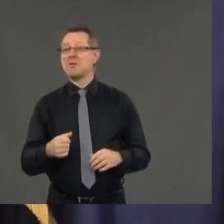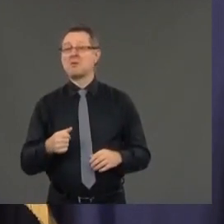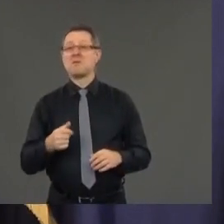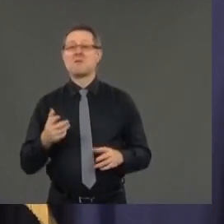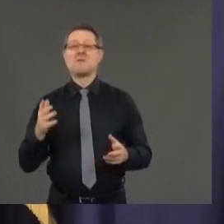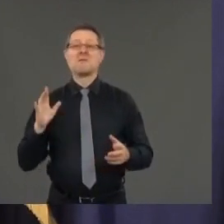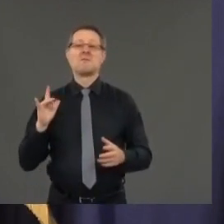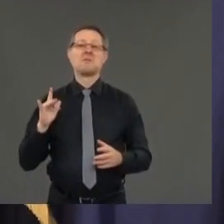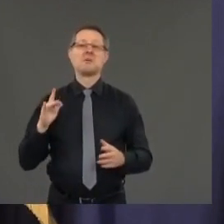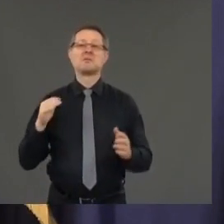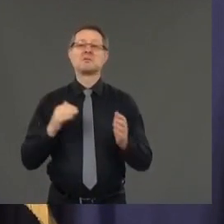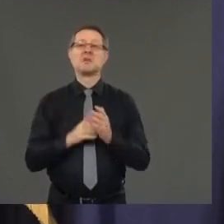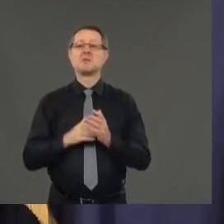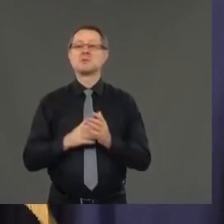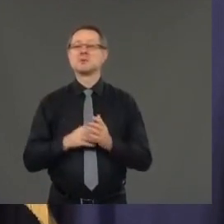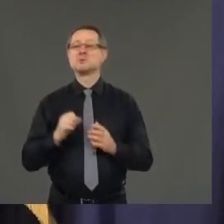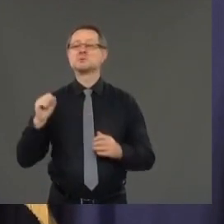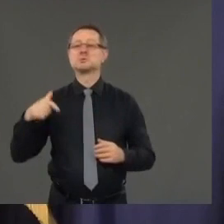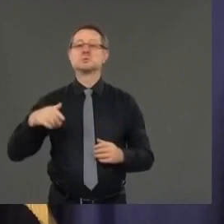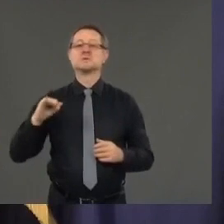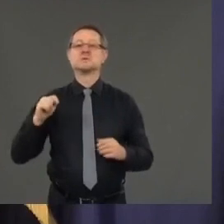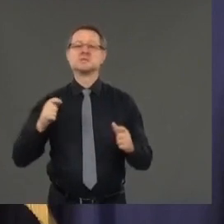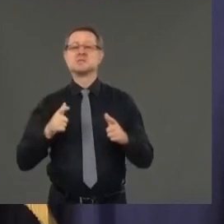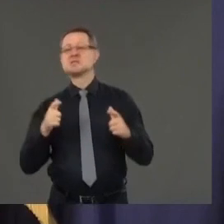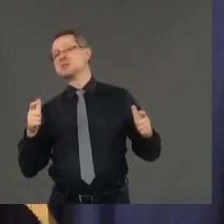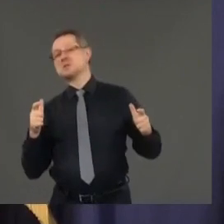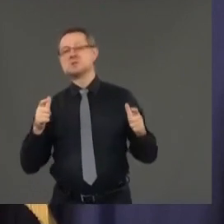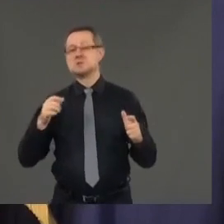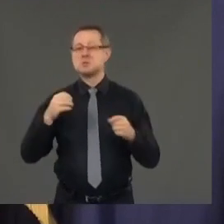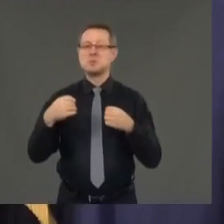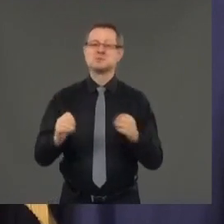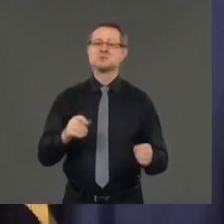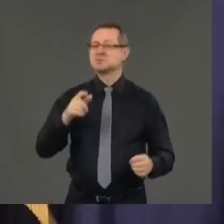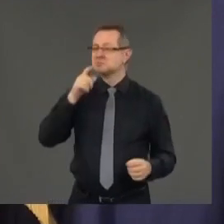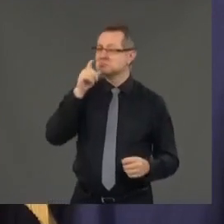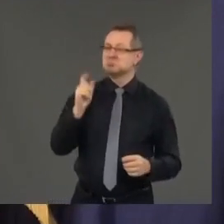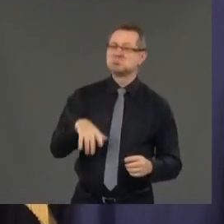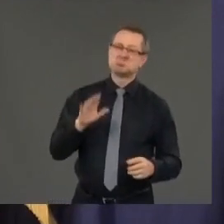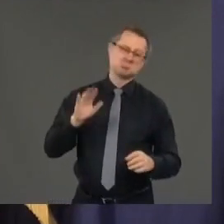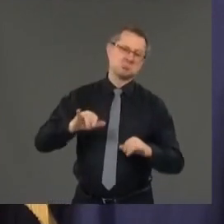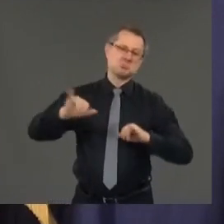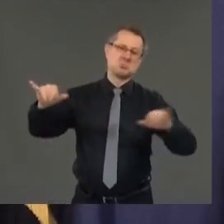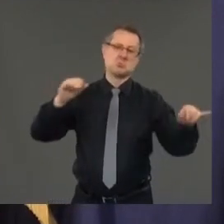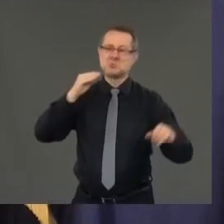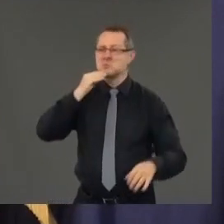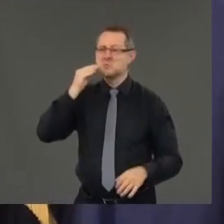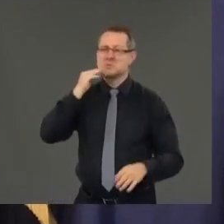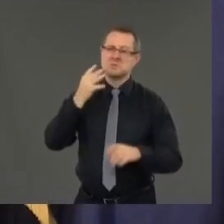IF BUSINESSES JUST DECIDE I